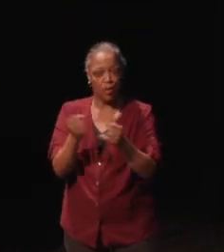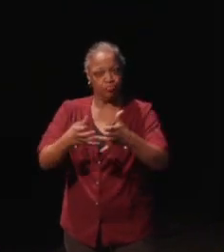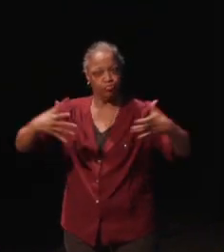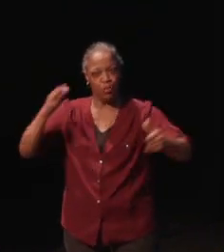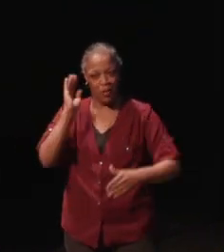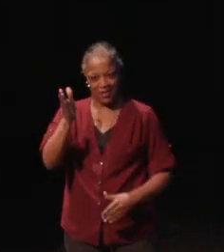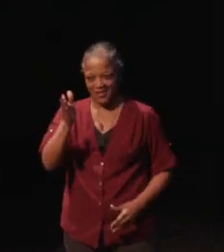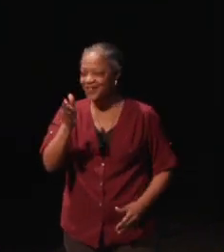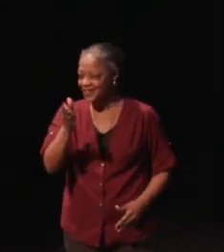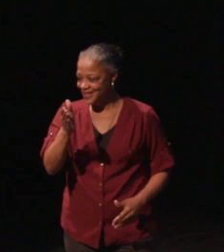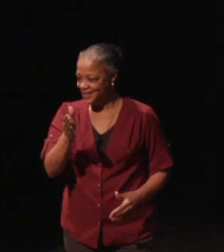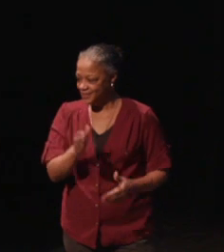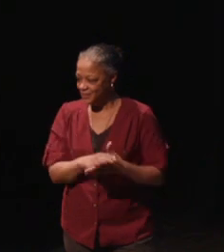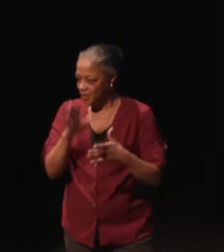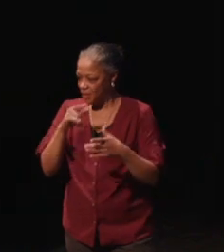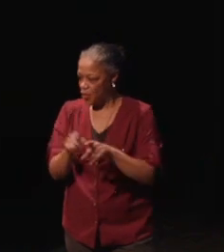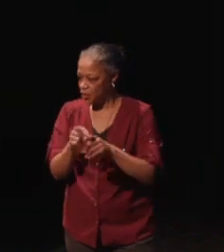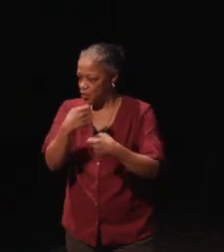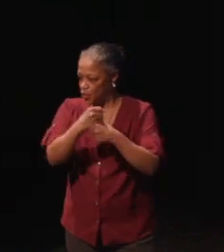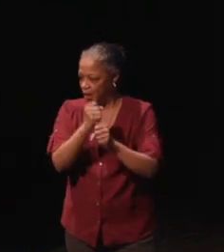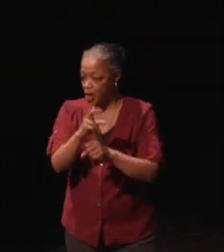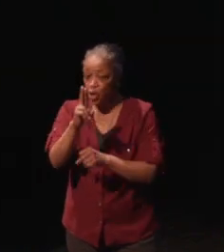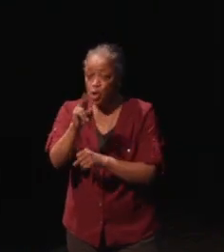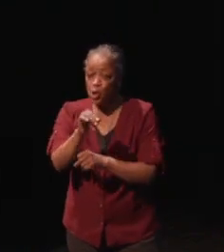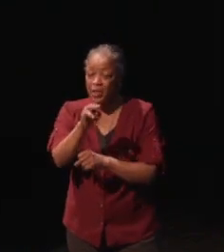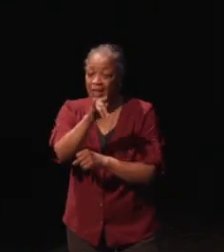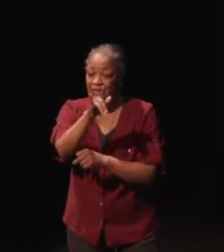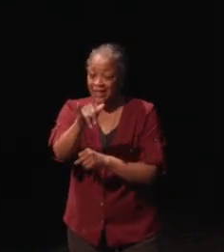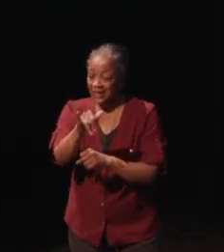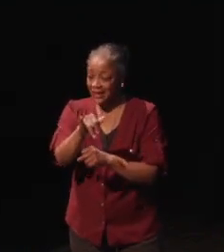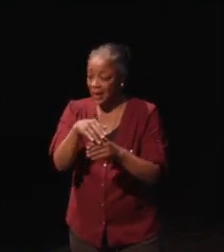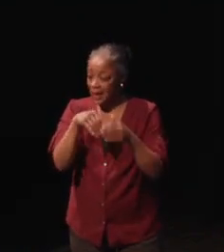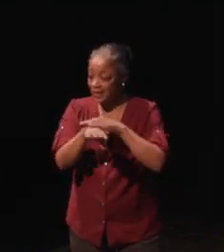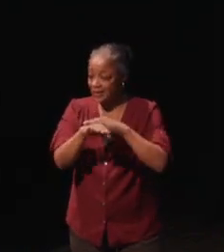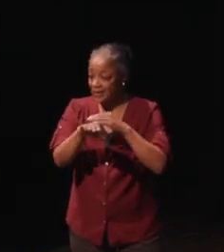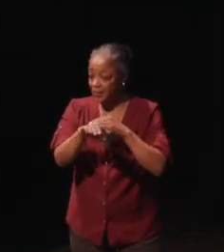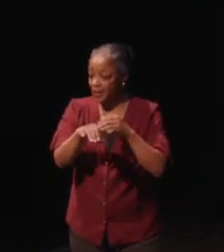We've also, created the Unity Accessibility Plugin,